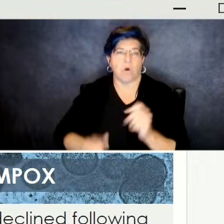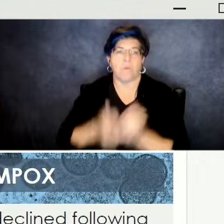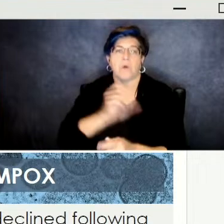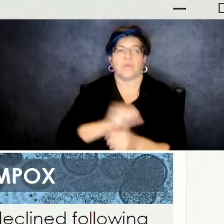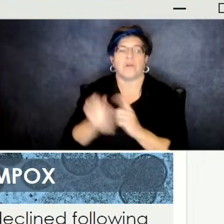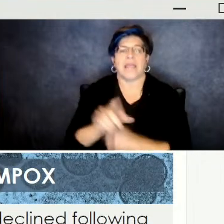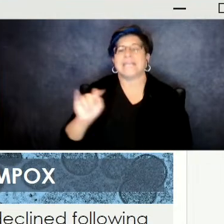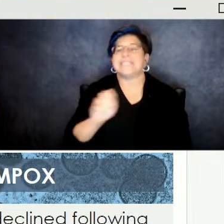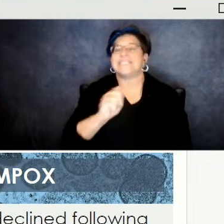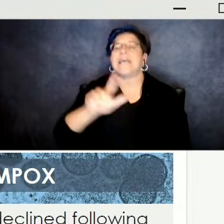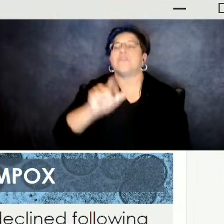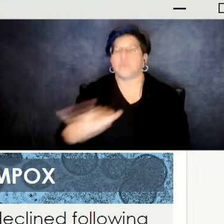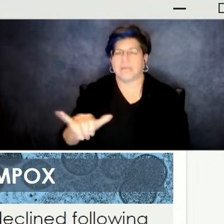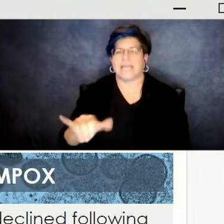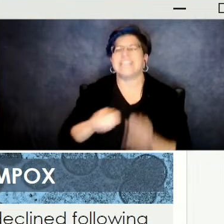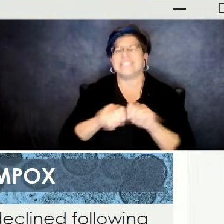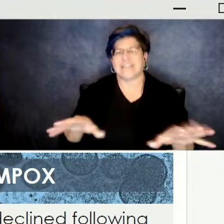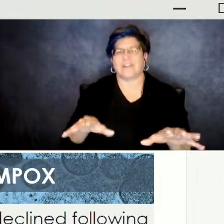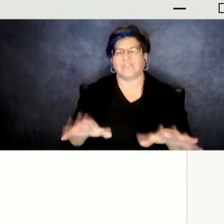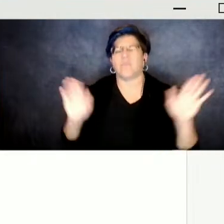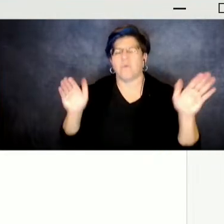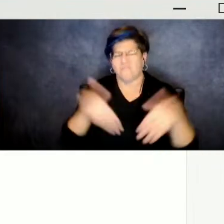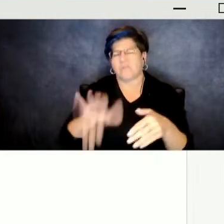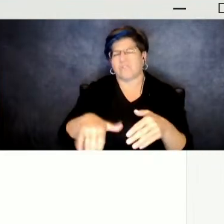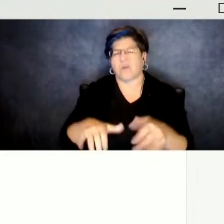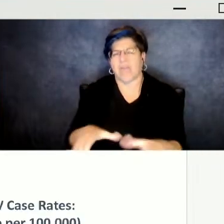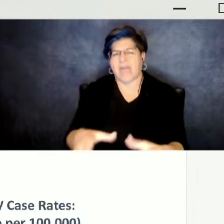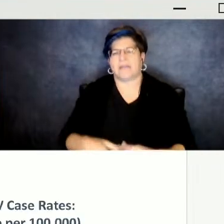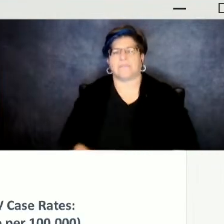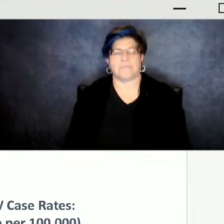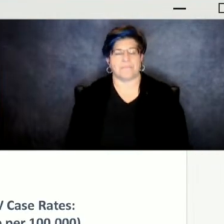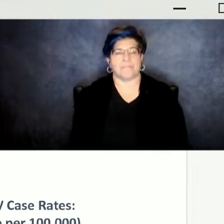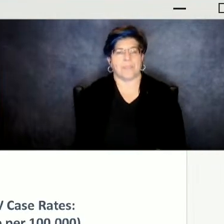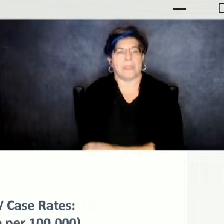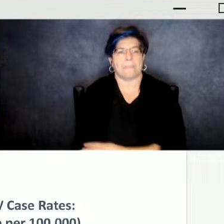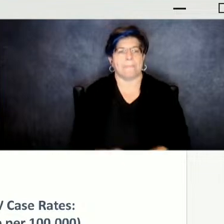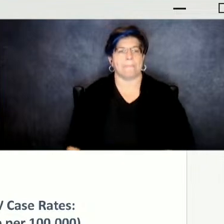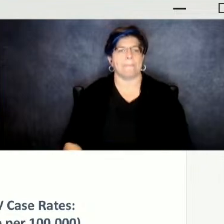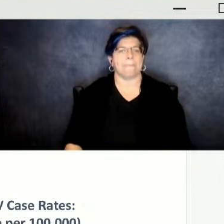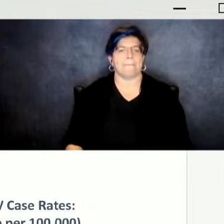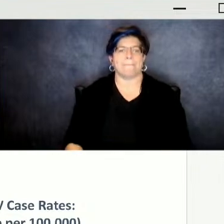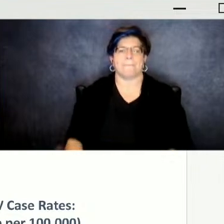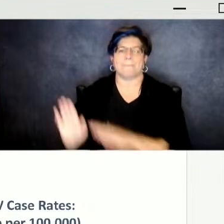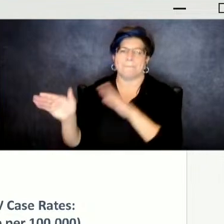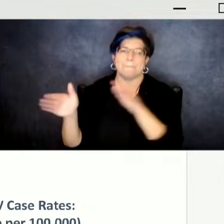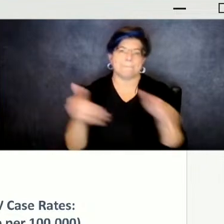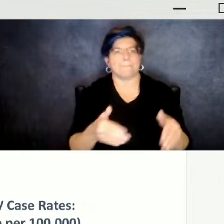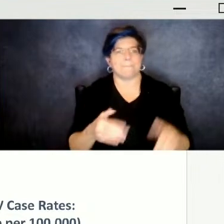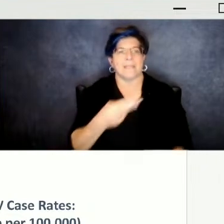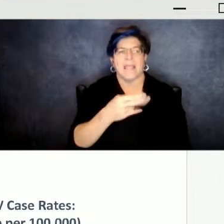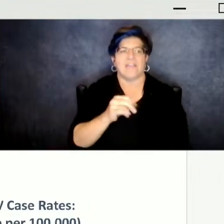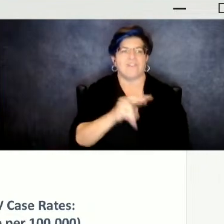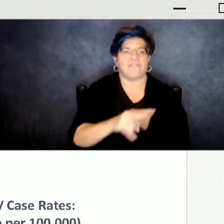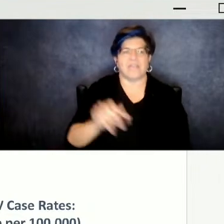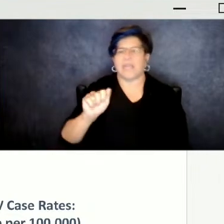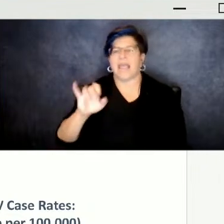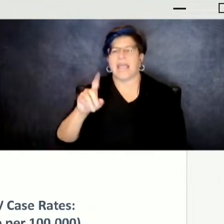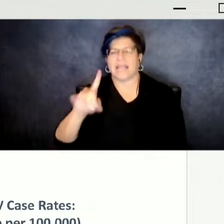HIGH RISK FOLKS. MOST OF OUR CASES ARE ACTUALLY